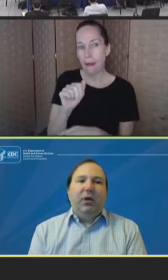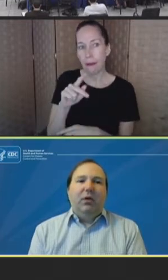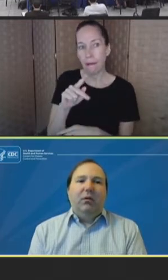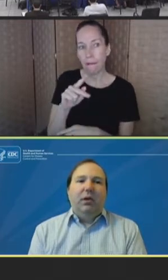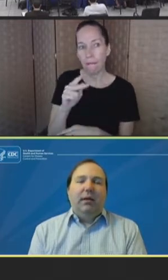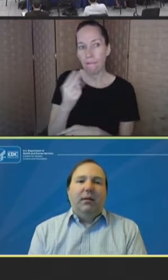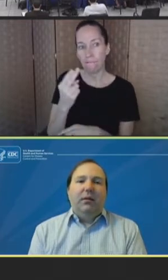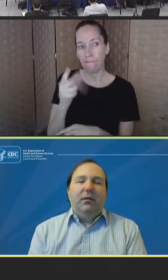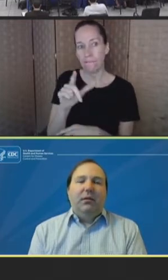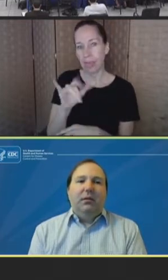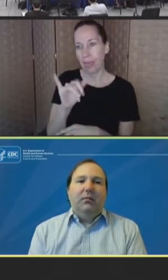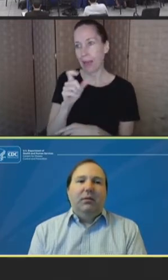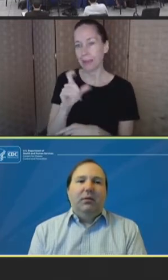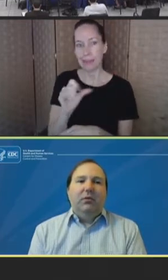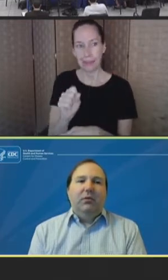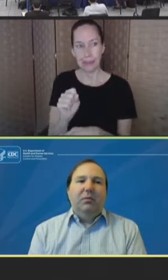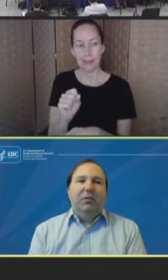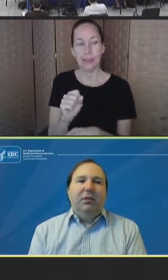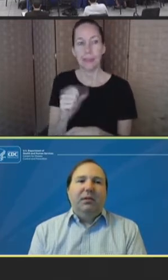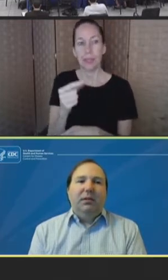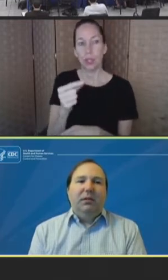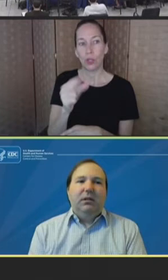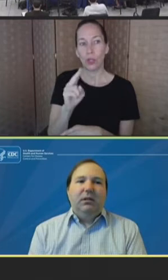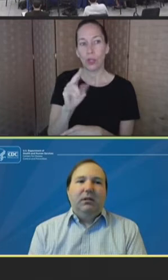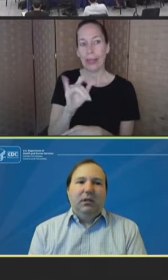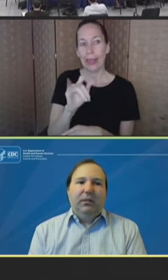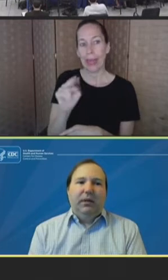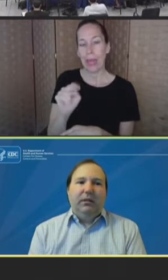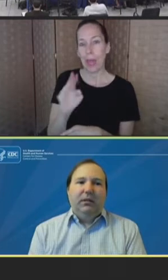general. They are not necessarily concerns specific to this vaccine.